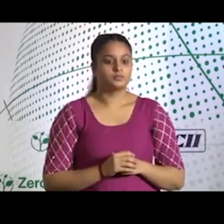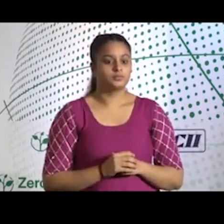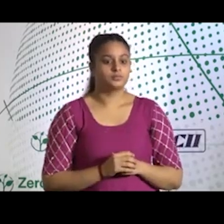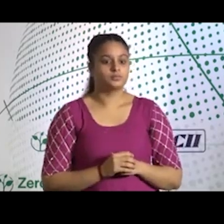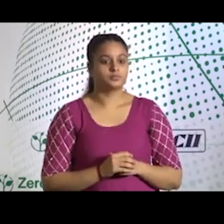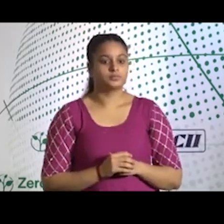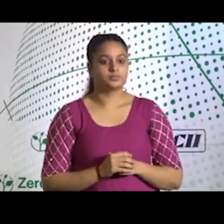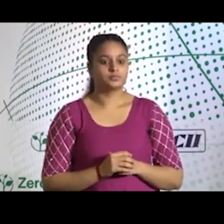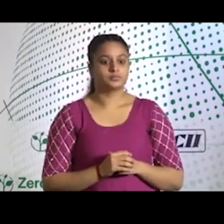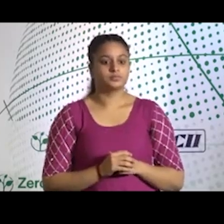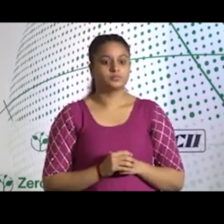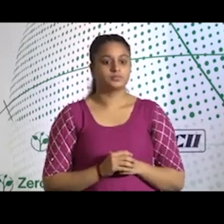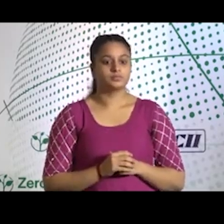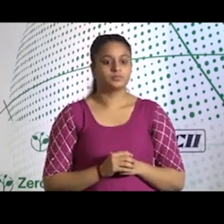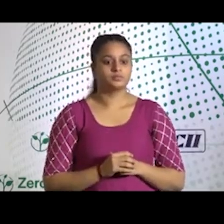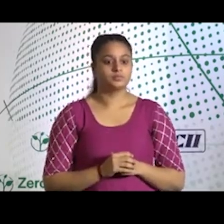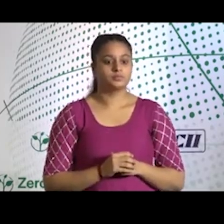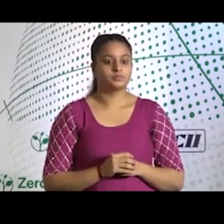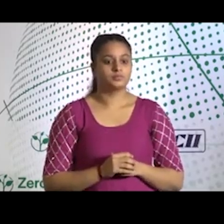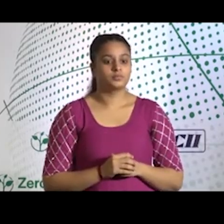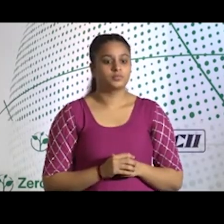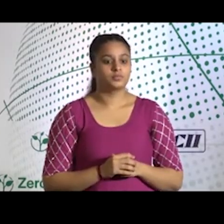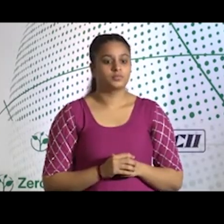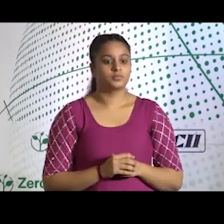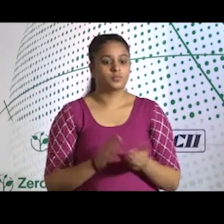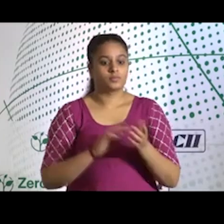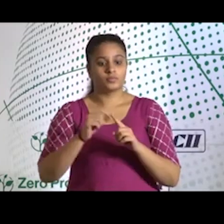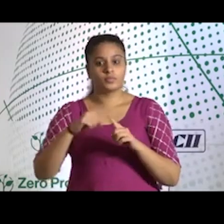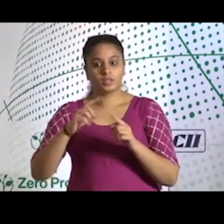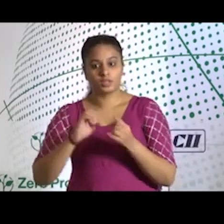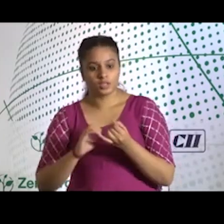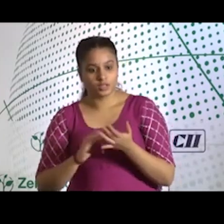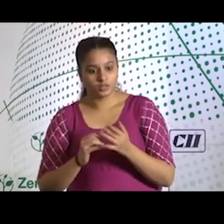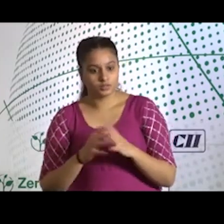And this network program is something that I think can really bring about a change.